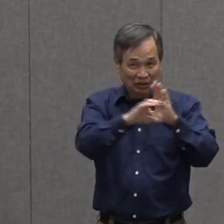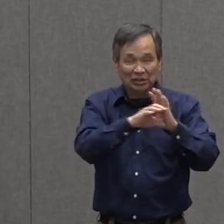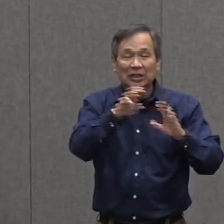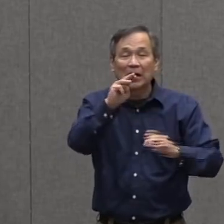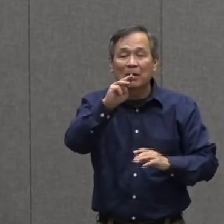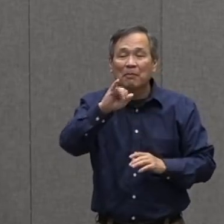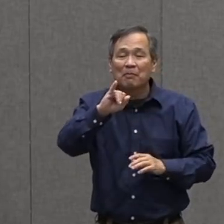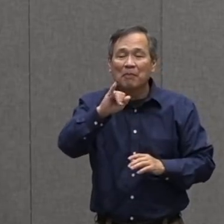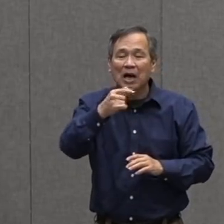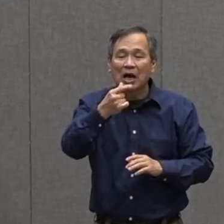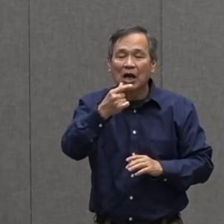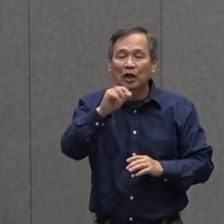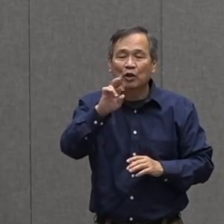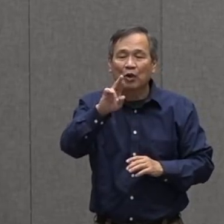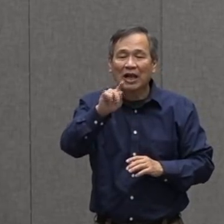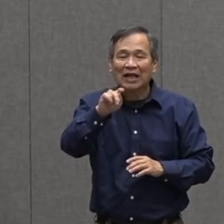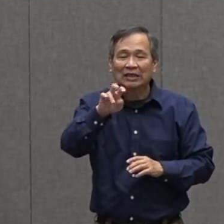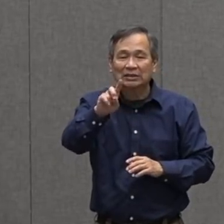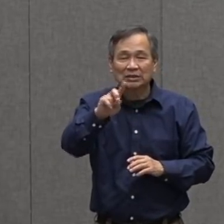These animals are migrating, what are they doing?